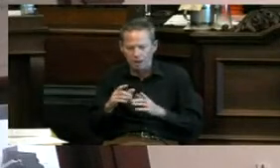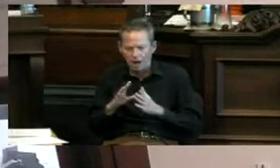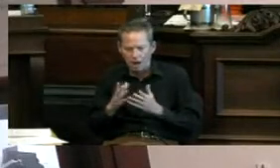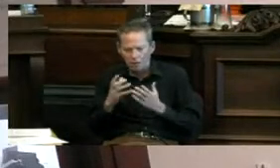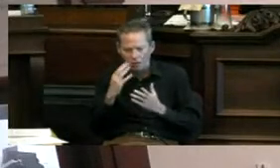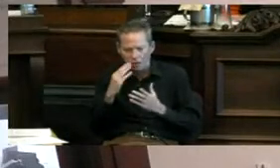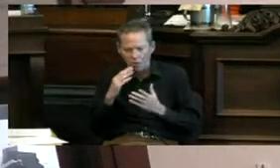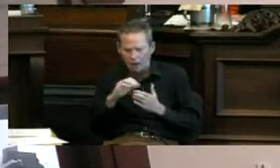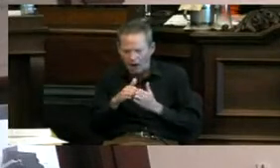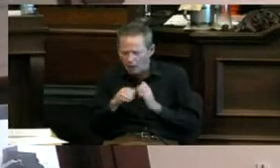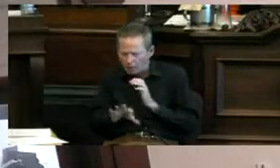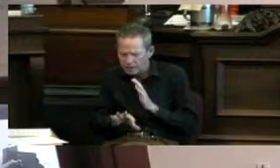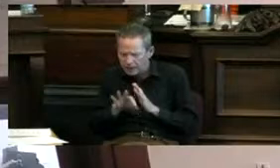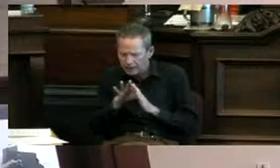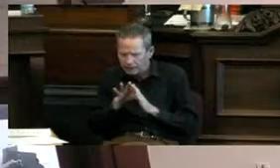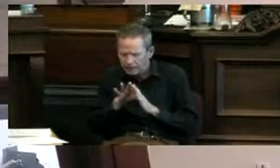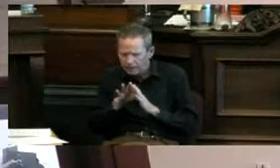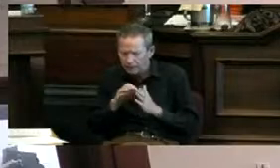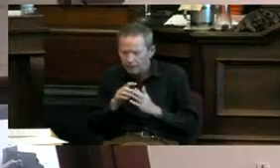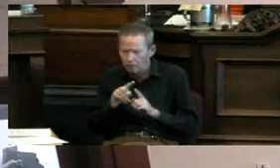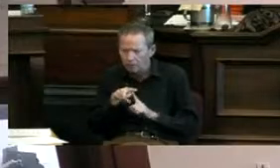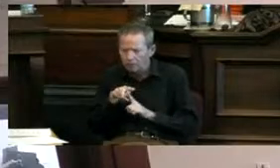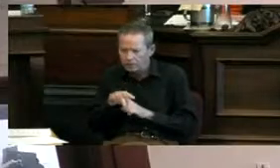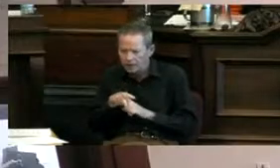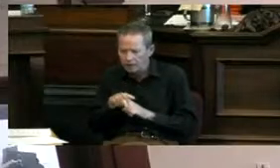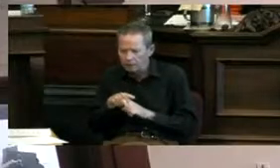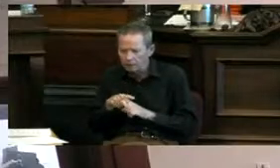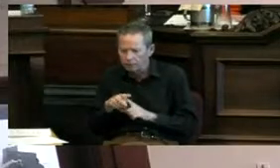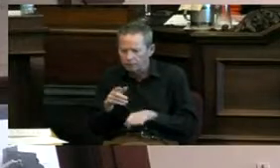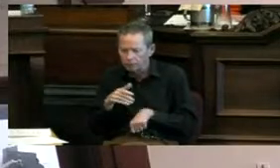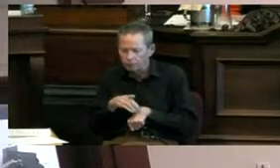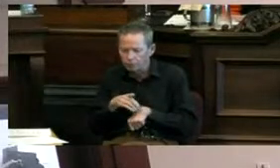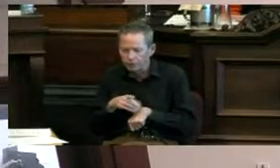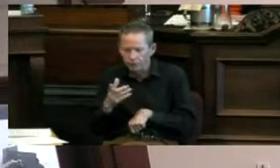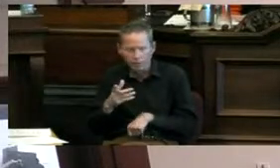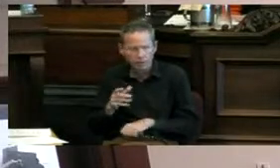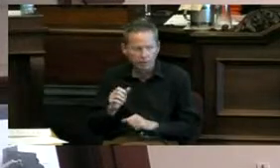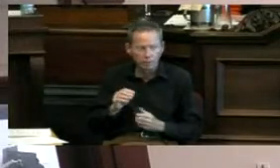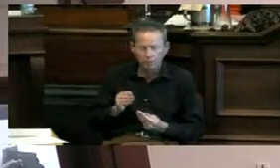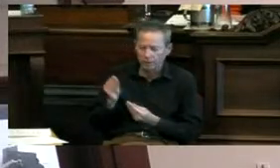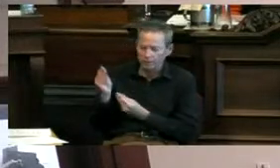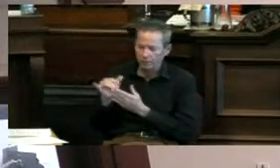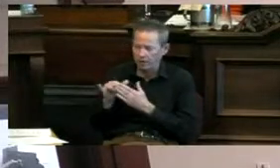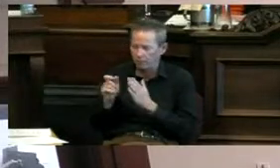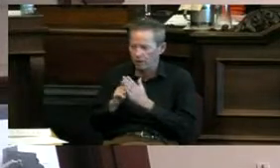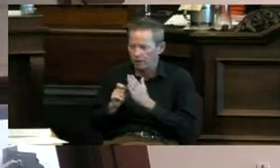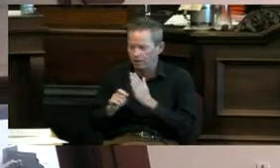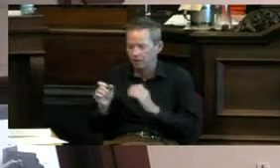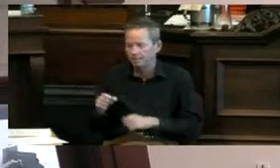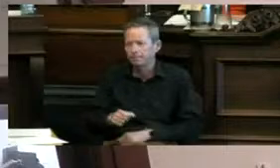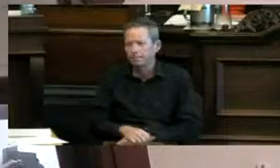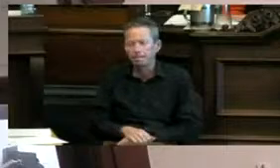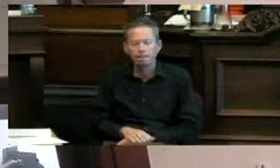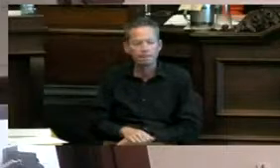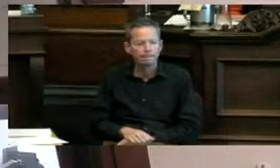interested in knowing who actually is part of that decision making committee, how they're selected and what